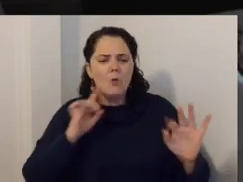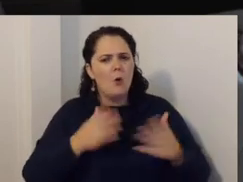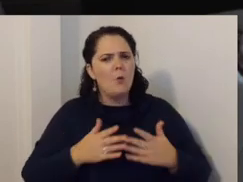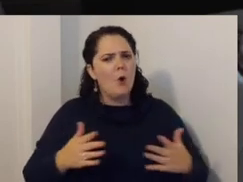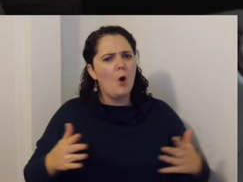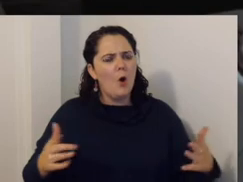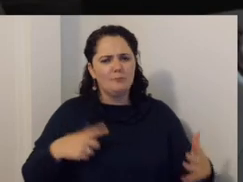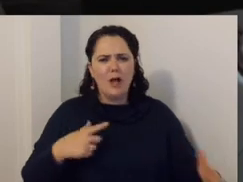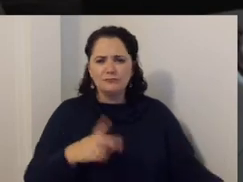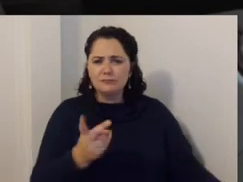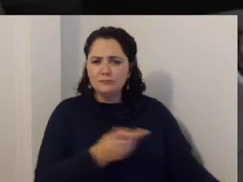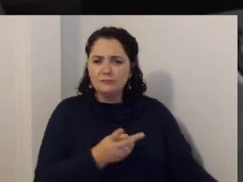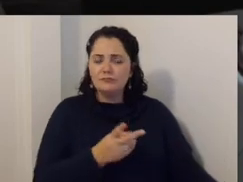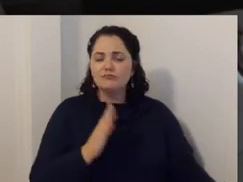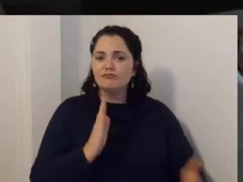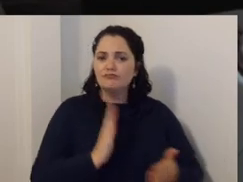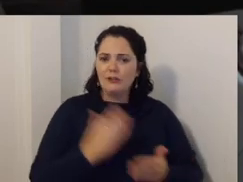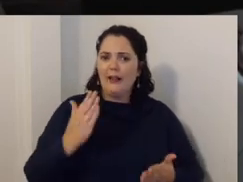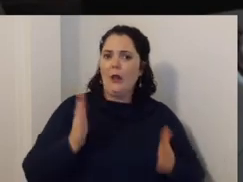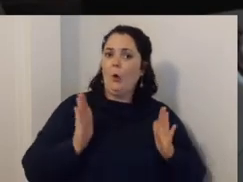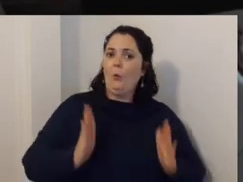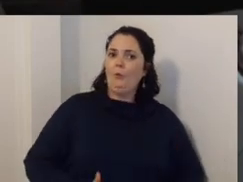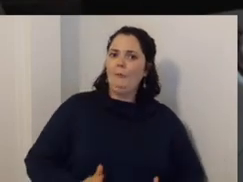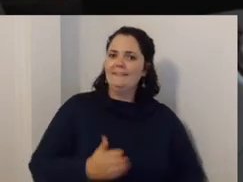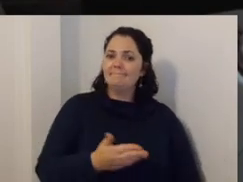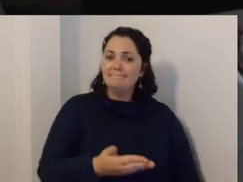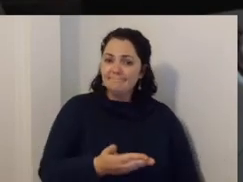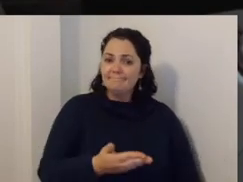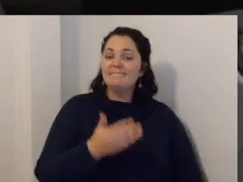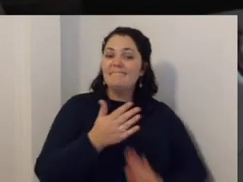when you're working with life models and you're doing life drawing, 20 minutes is about the maximum